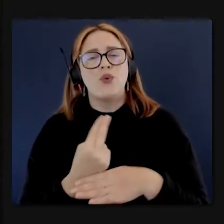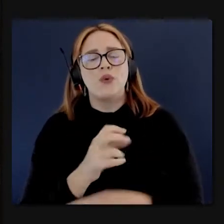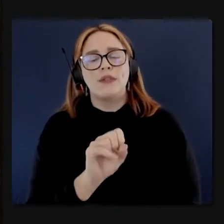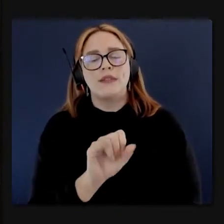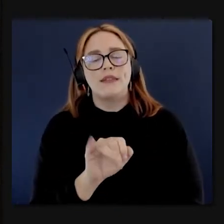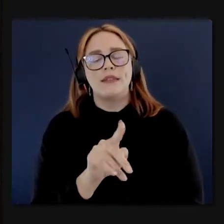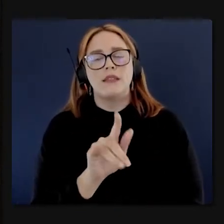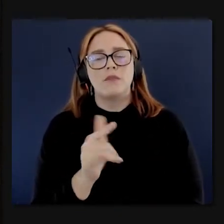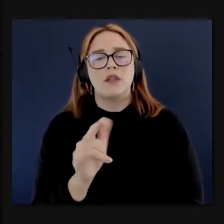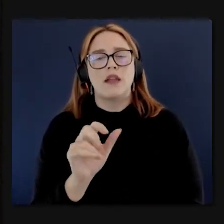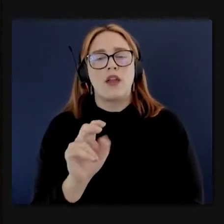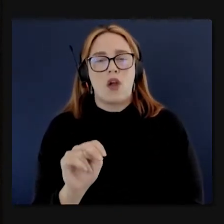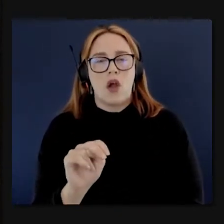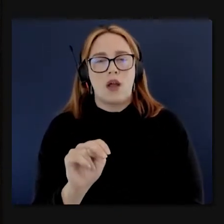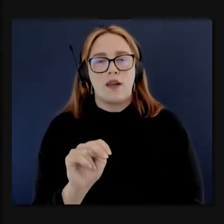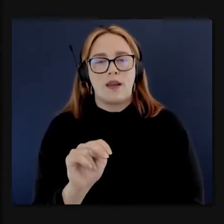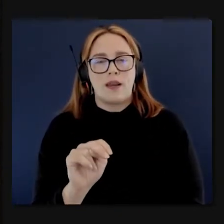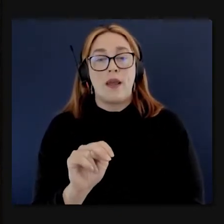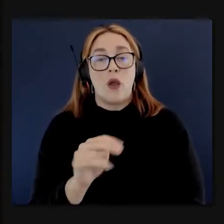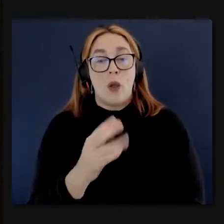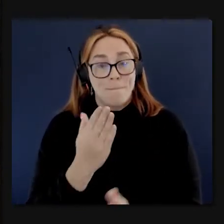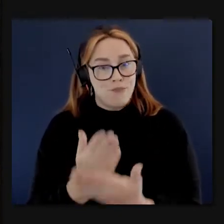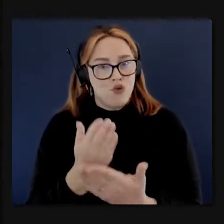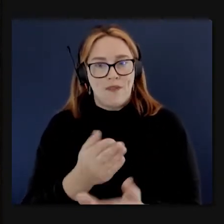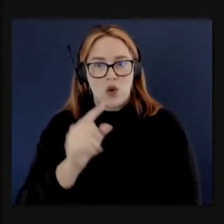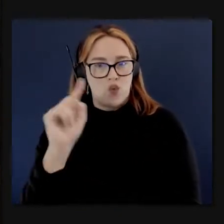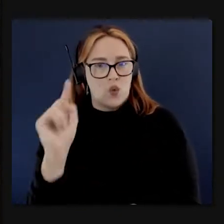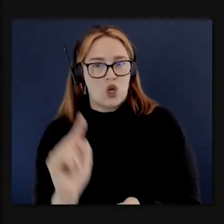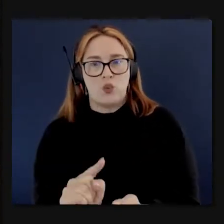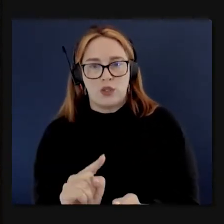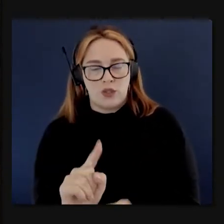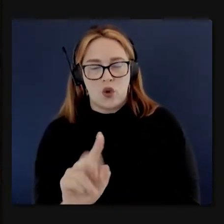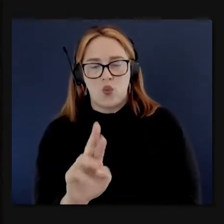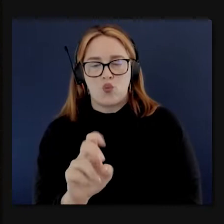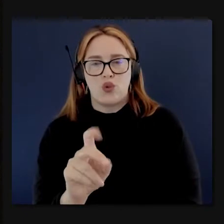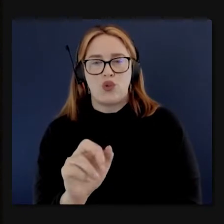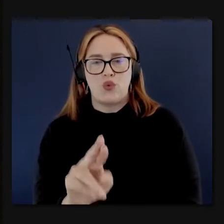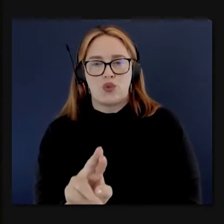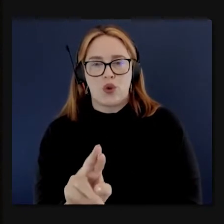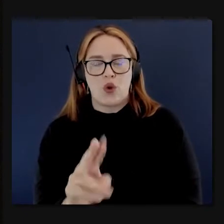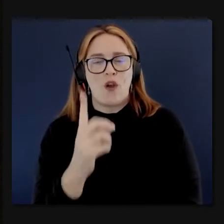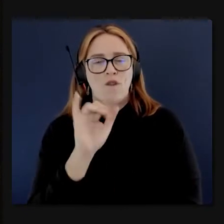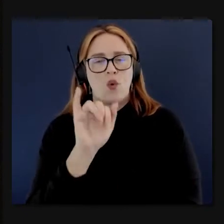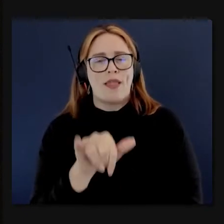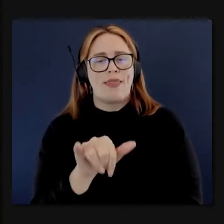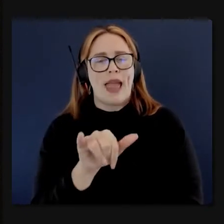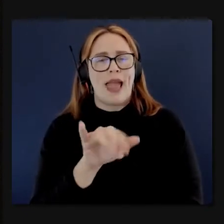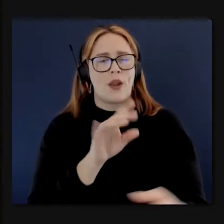We have used Simplygon's battle-proven reducer to create this great looking LOD chain for our robot friend.